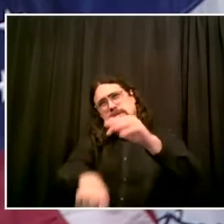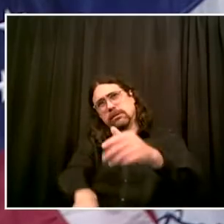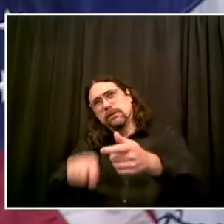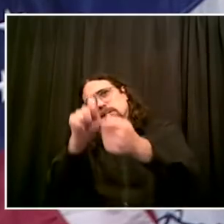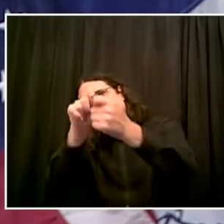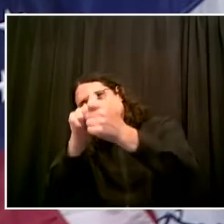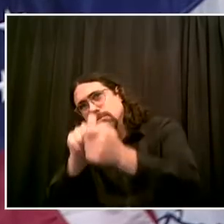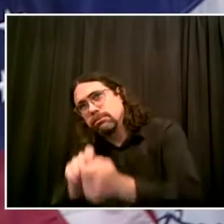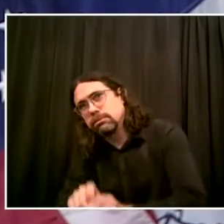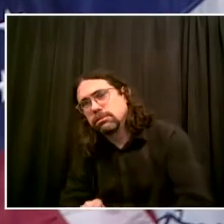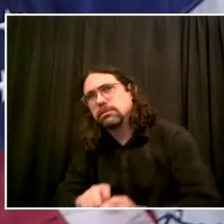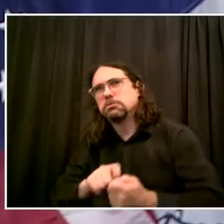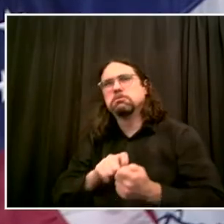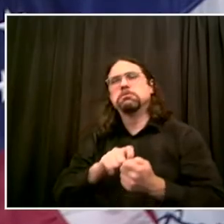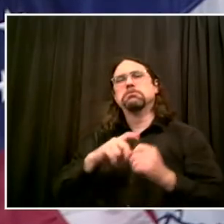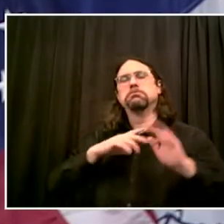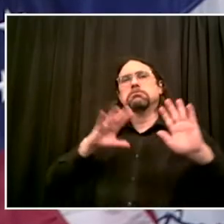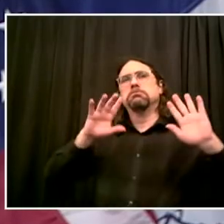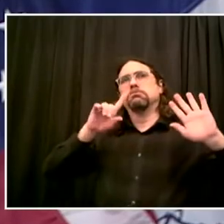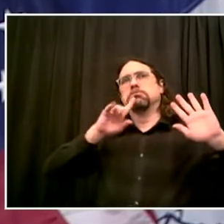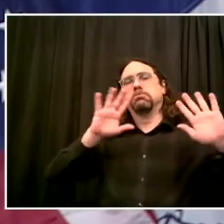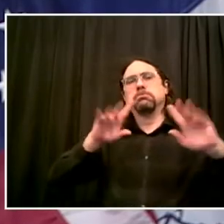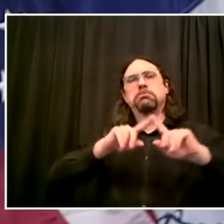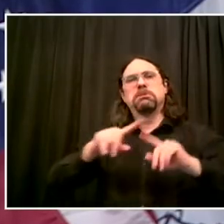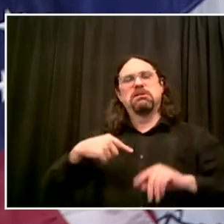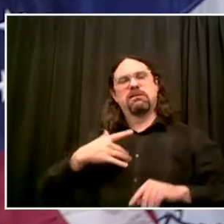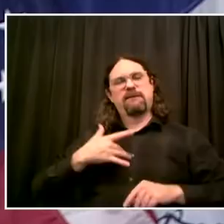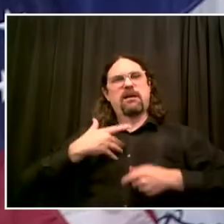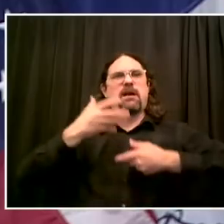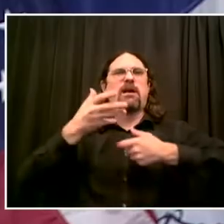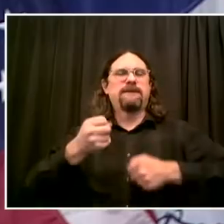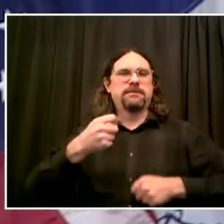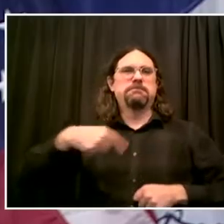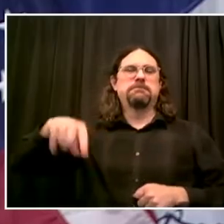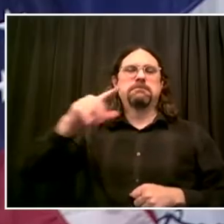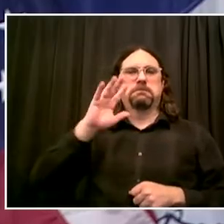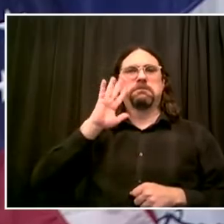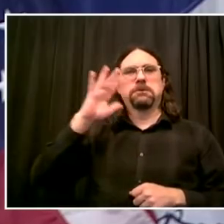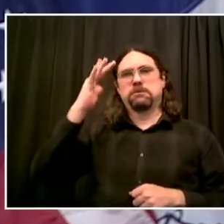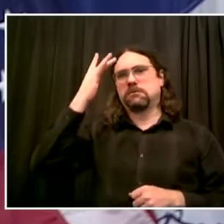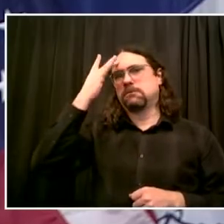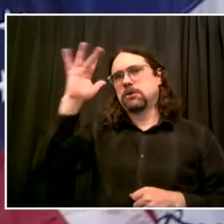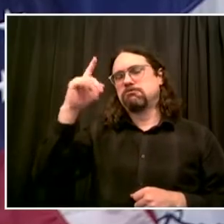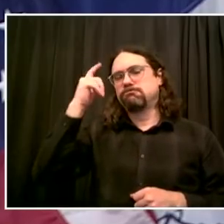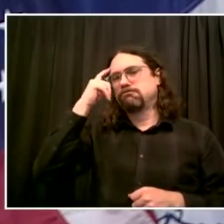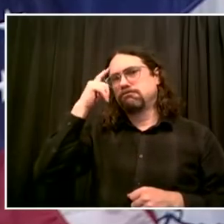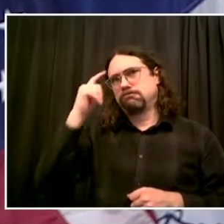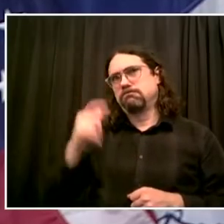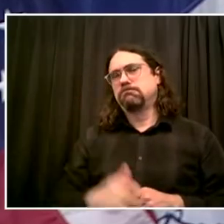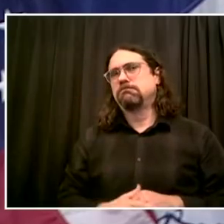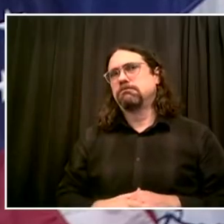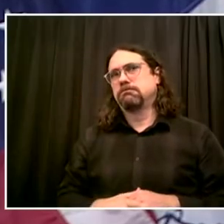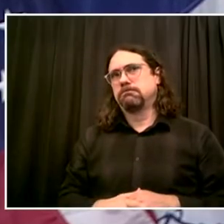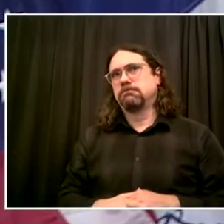DETAILS OR PROJECTIONS BUT I WILL TELL YOU I AM CONFIDENT WE WILL GET TO A GOOD SOLUTION SO THAT WE HAVE THT AOPONTI. RIGHT NOW, WE